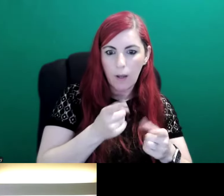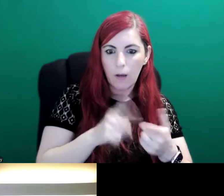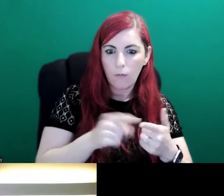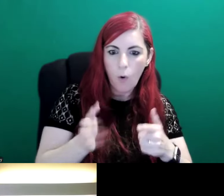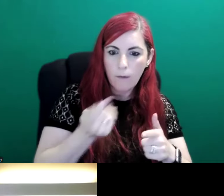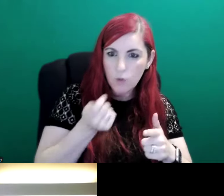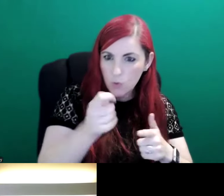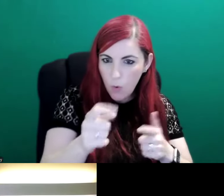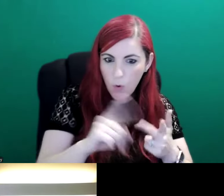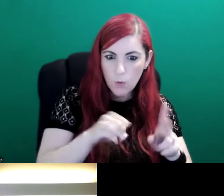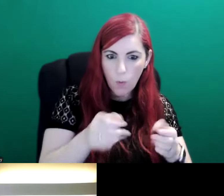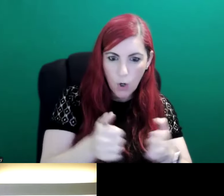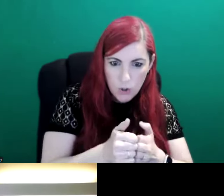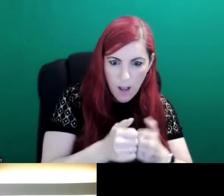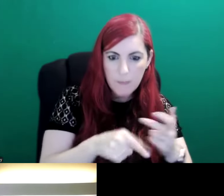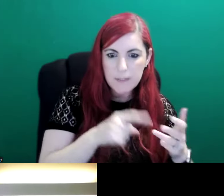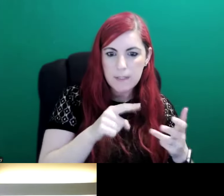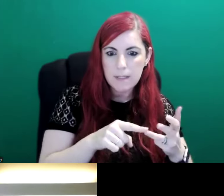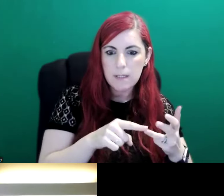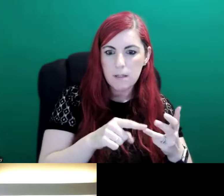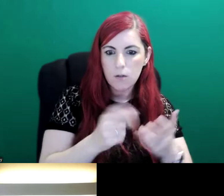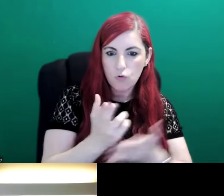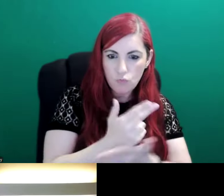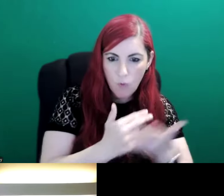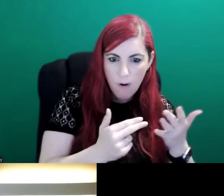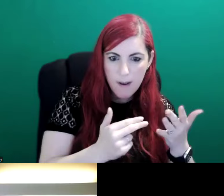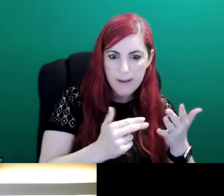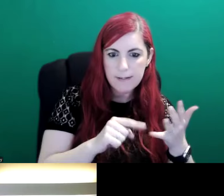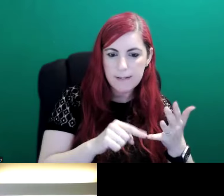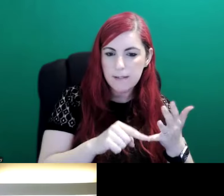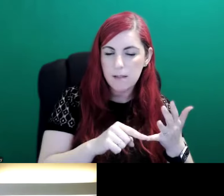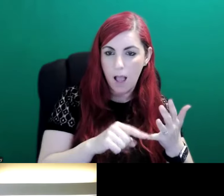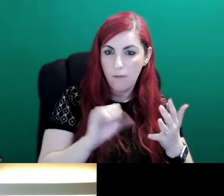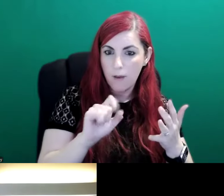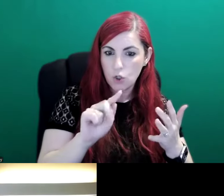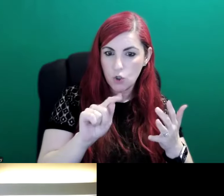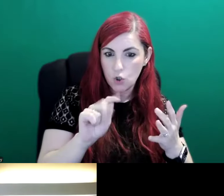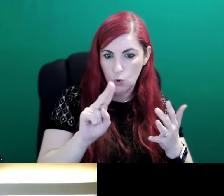all of the talks, the drawing. We're having a studio, an open studio set up this